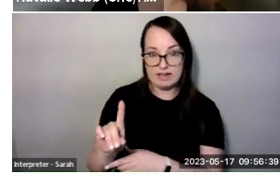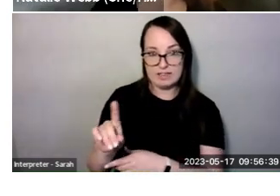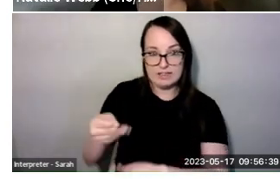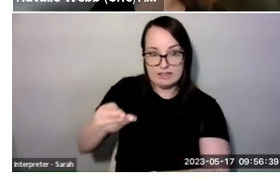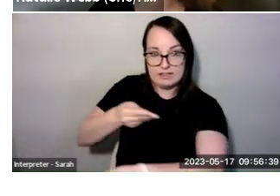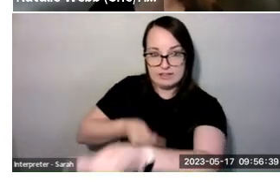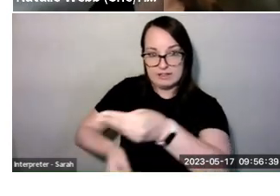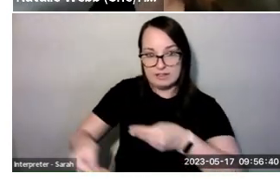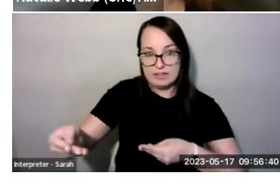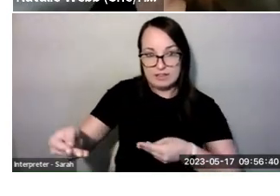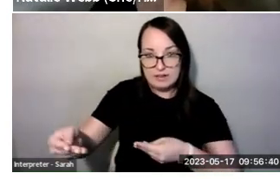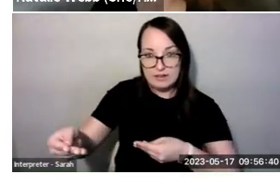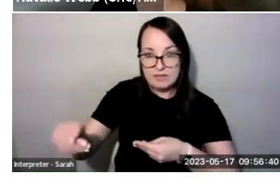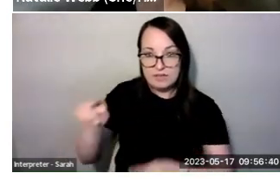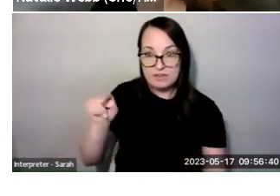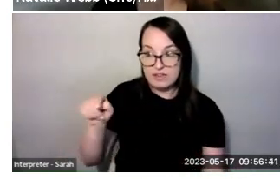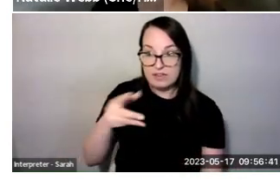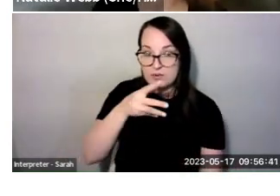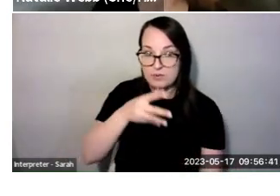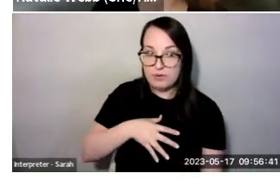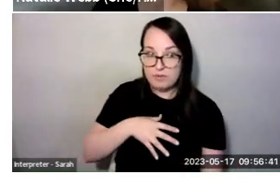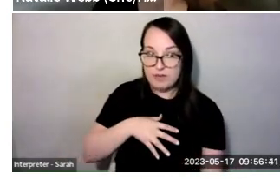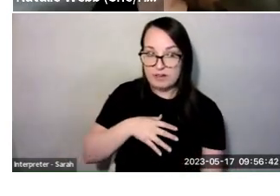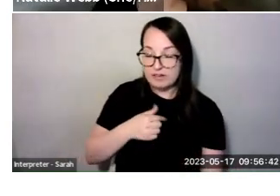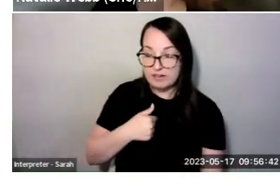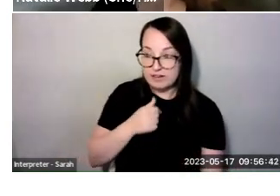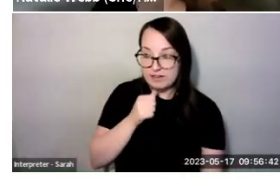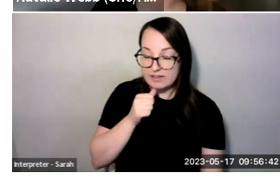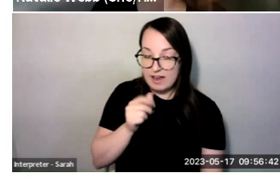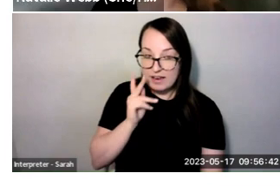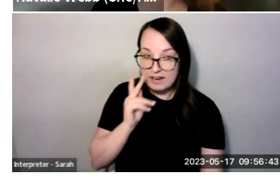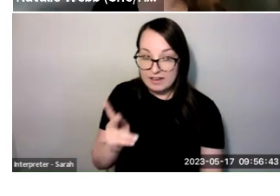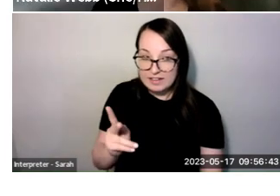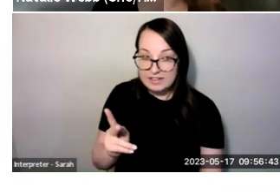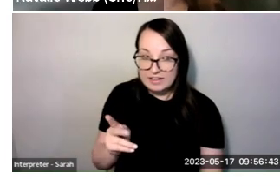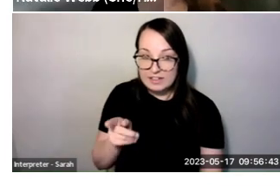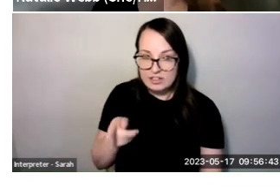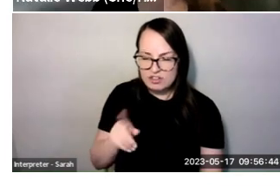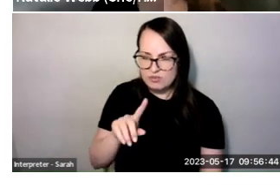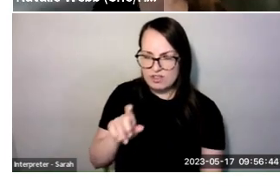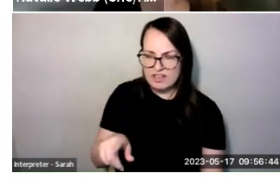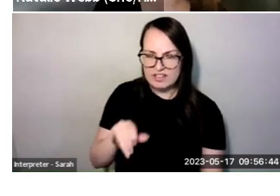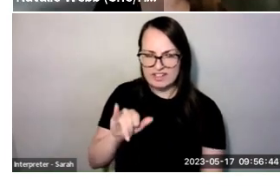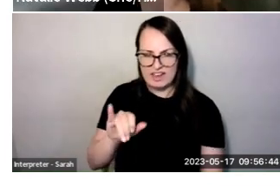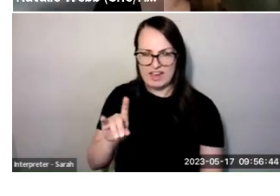D.